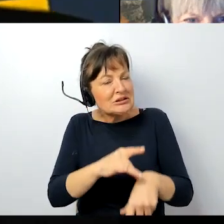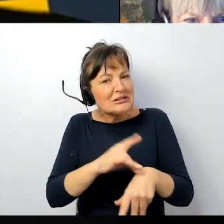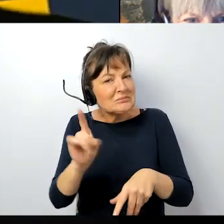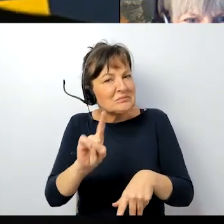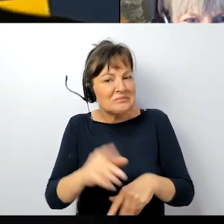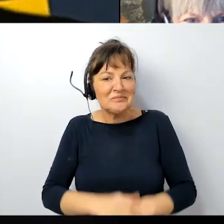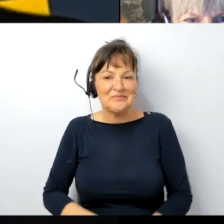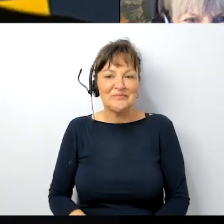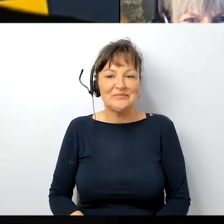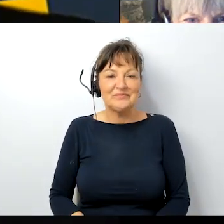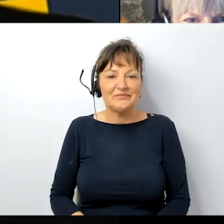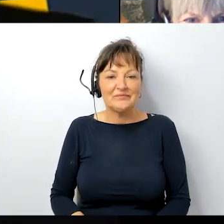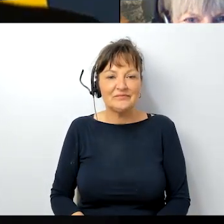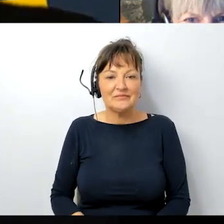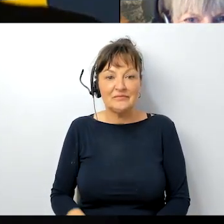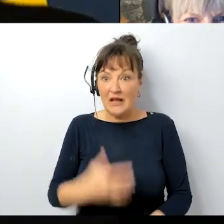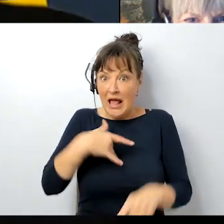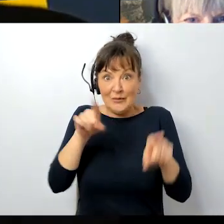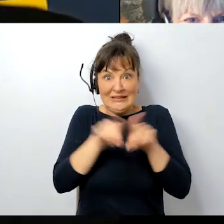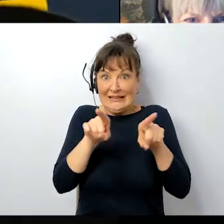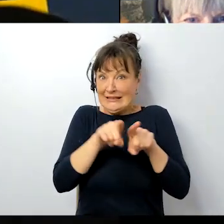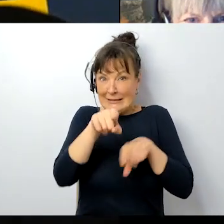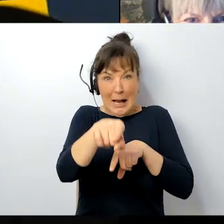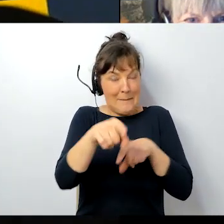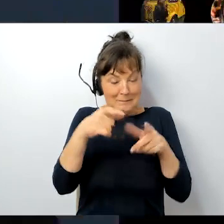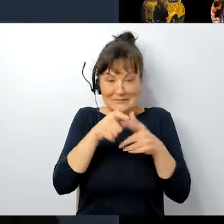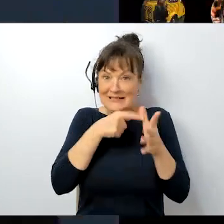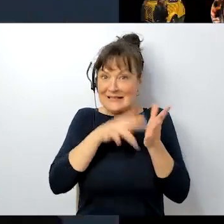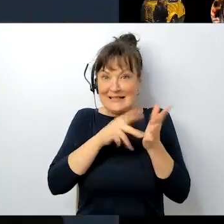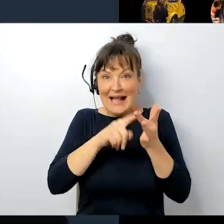can I ask you the same questions, where did you find out about your apprenticeship?